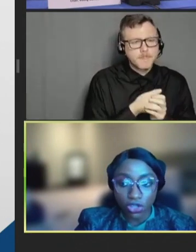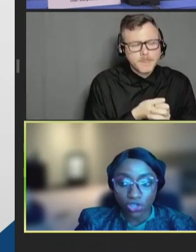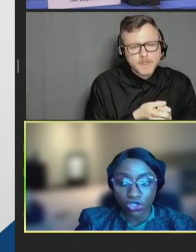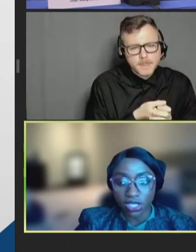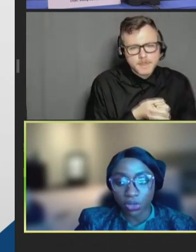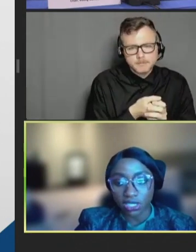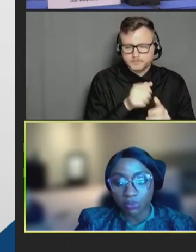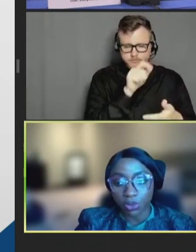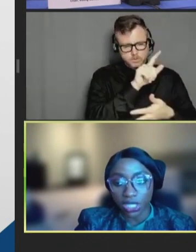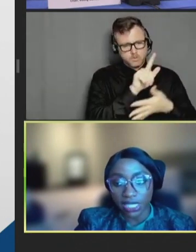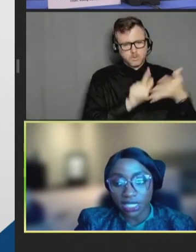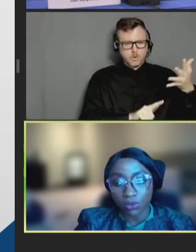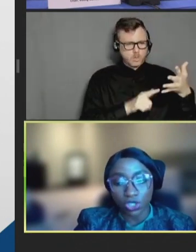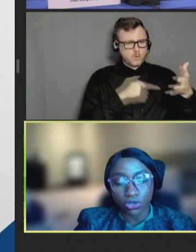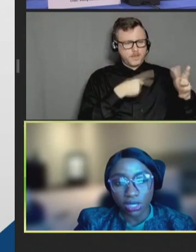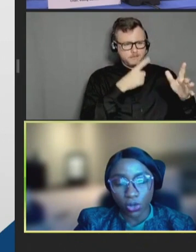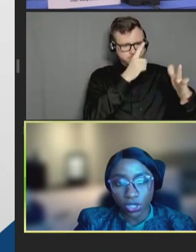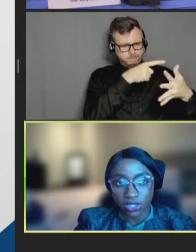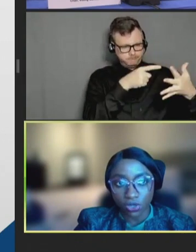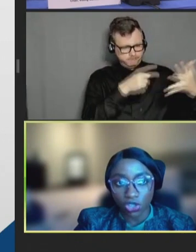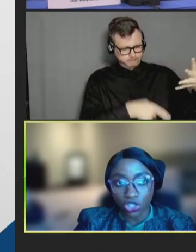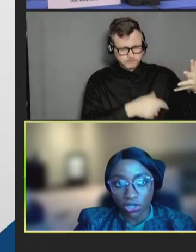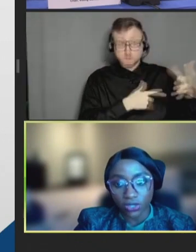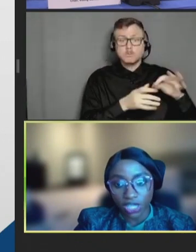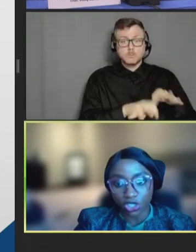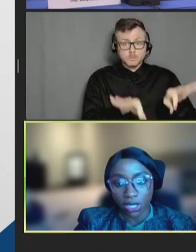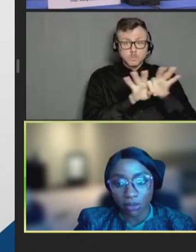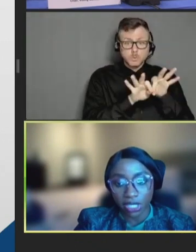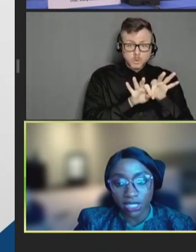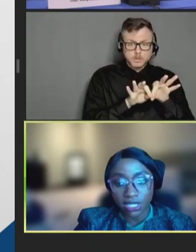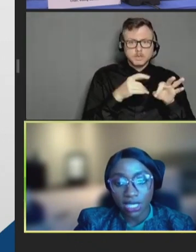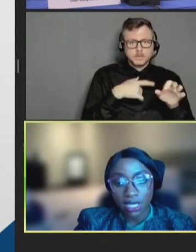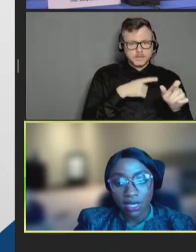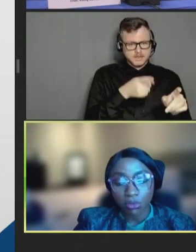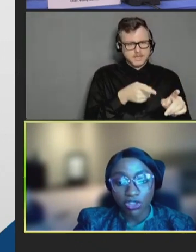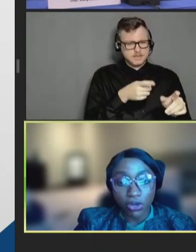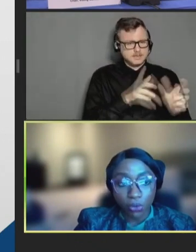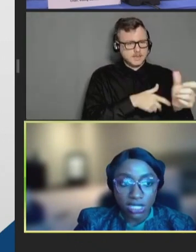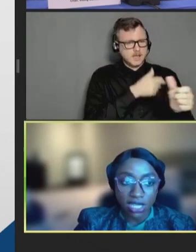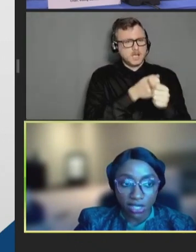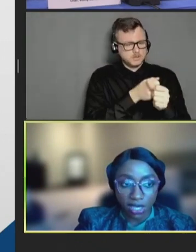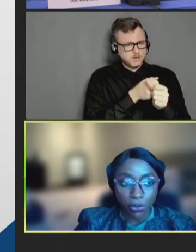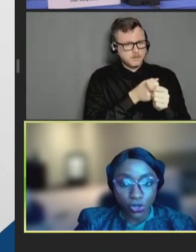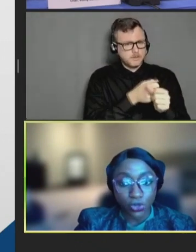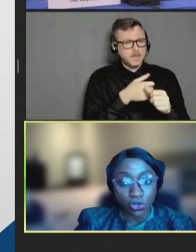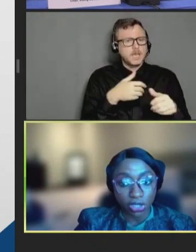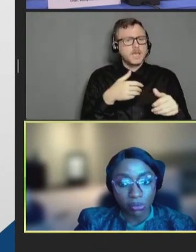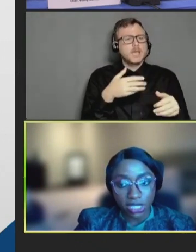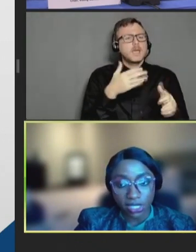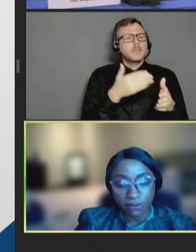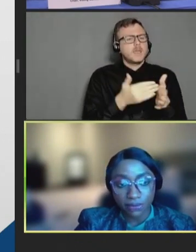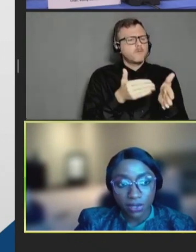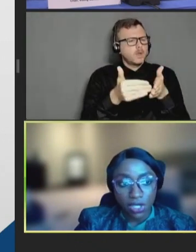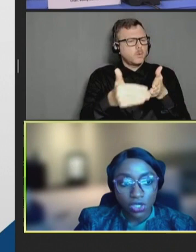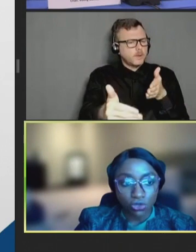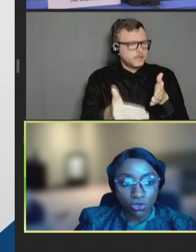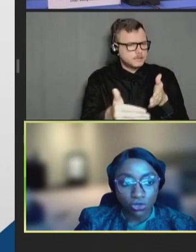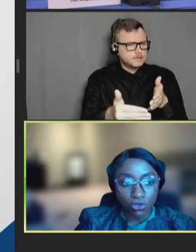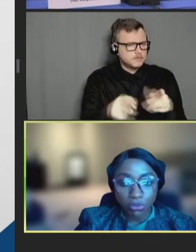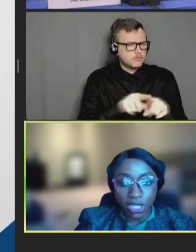all the countries that we did spotlight, it was not only important to conduct these catch-up campaigns, but the frequency and the approach also really mattered. So, for example,